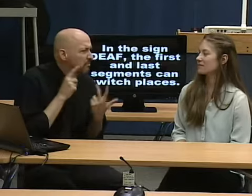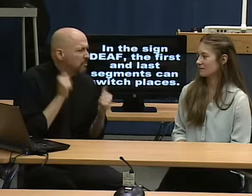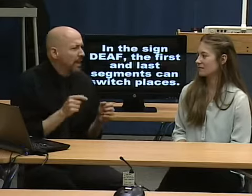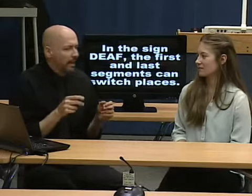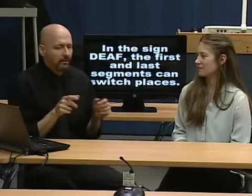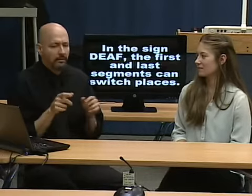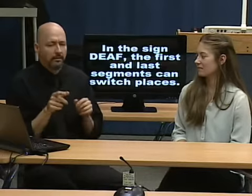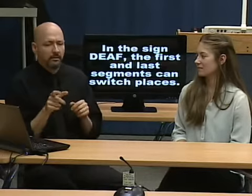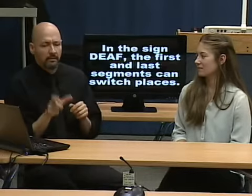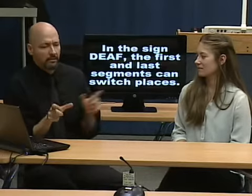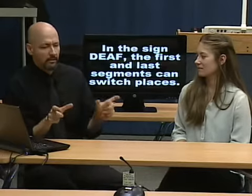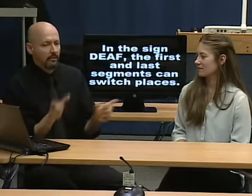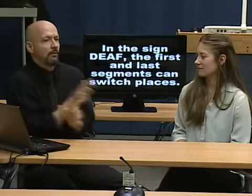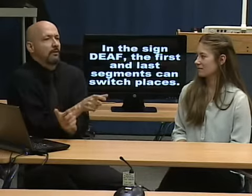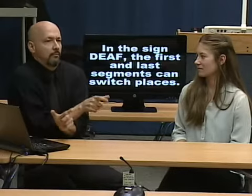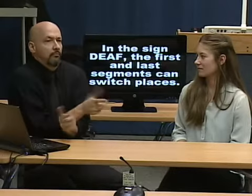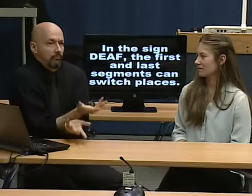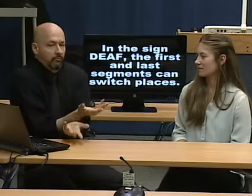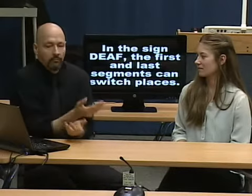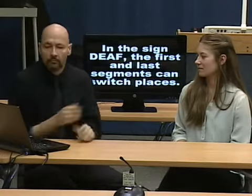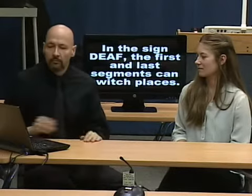That can occur. Switching.